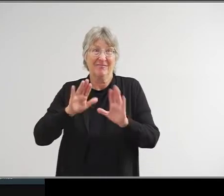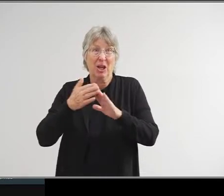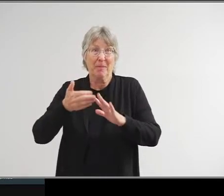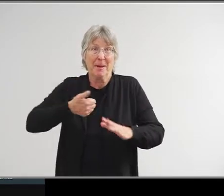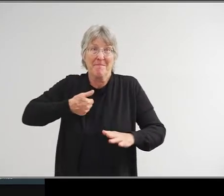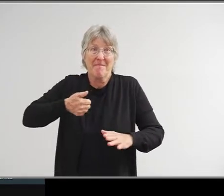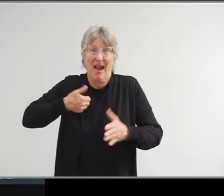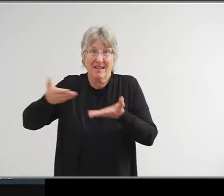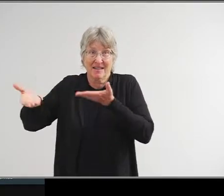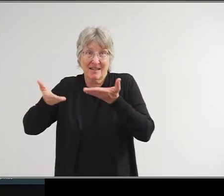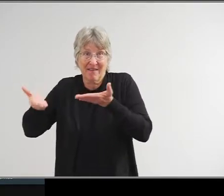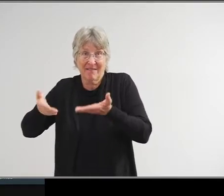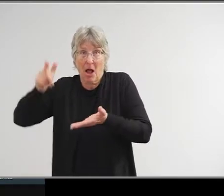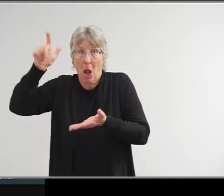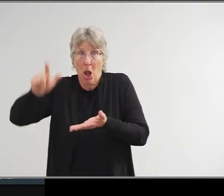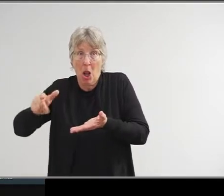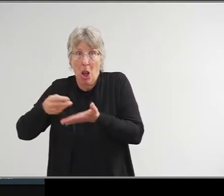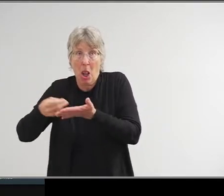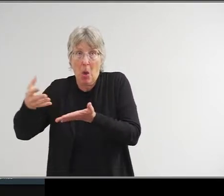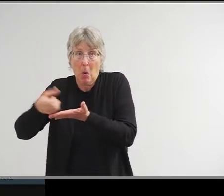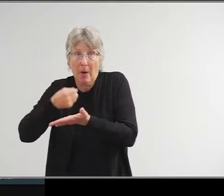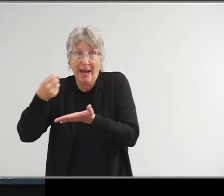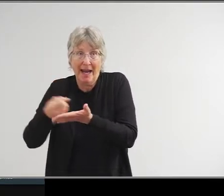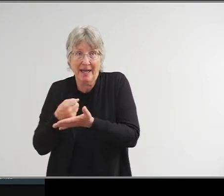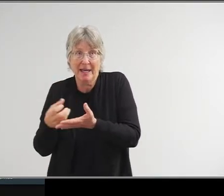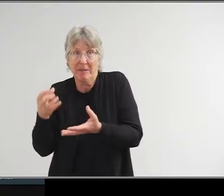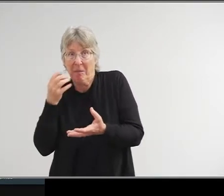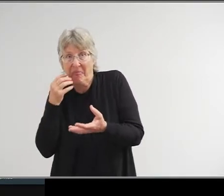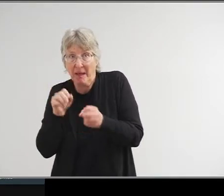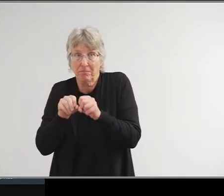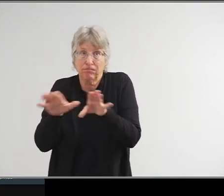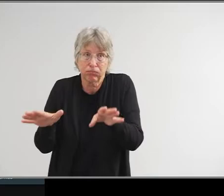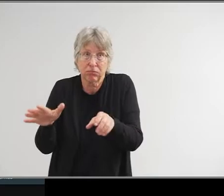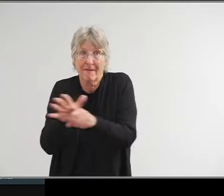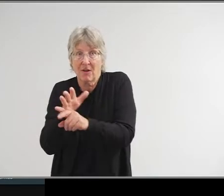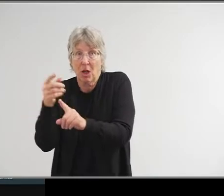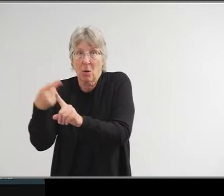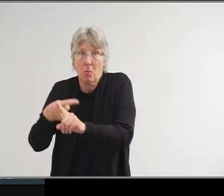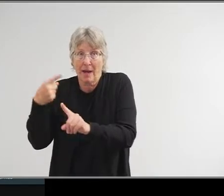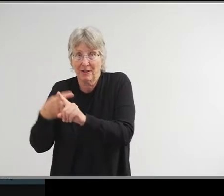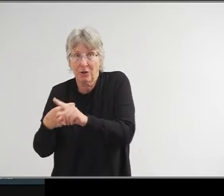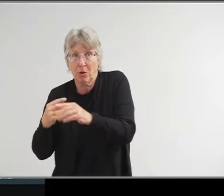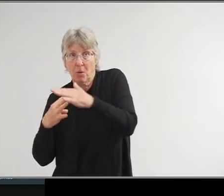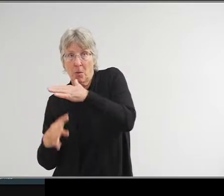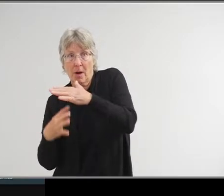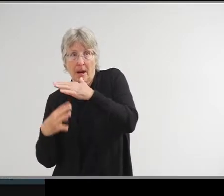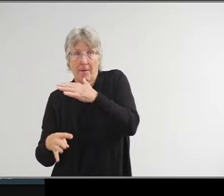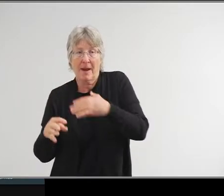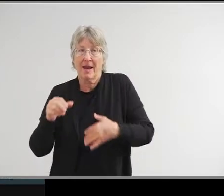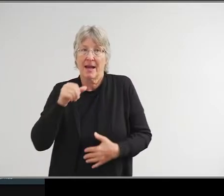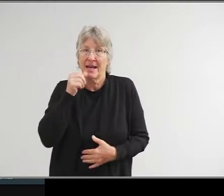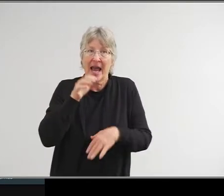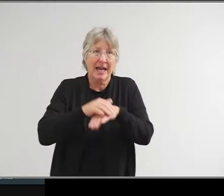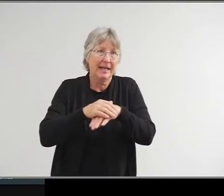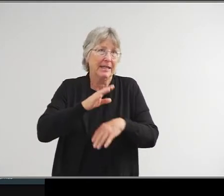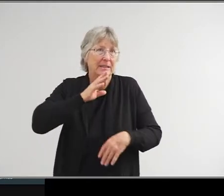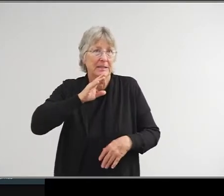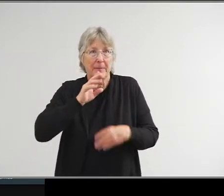In low income, dense renter, immigrant, not native speaking communities